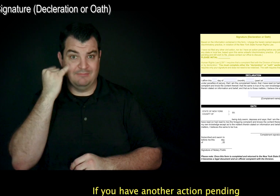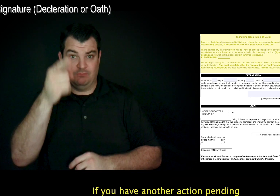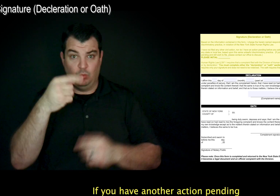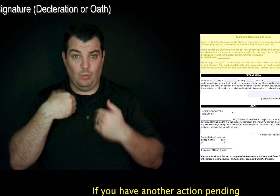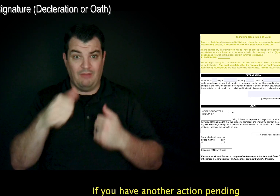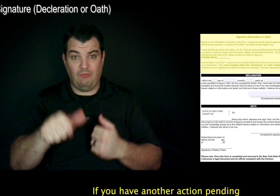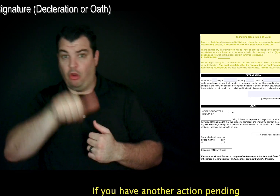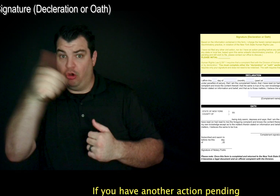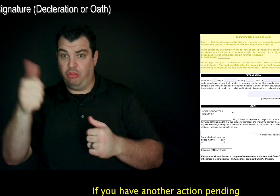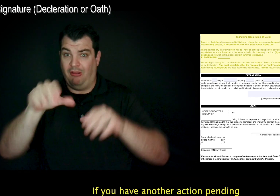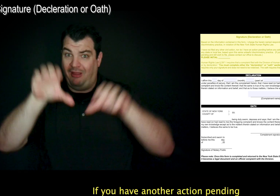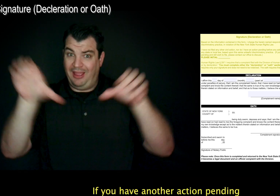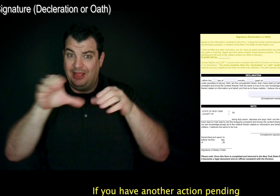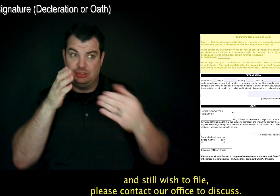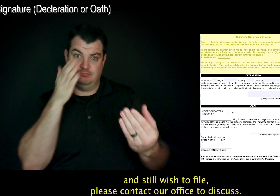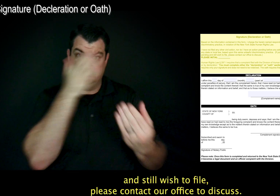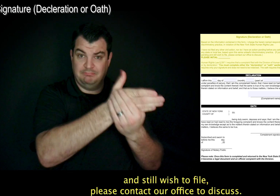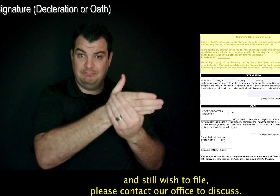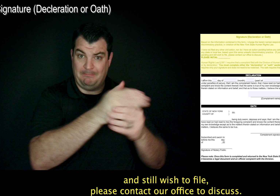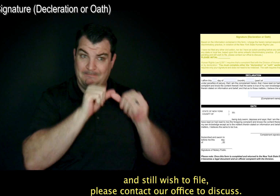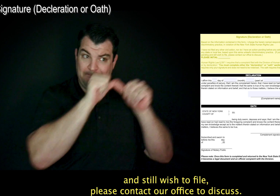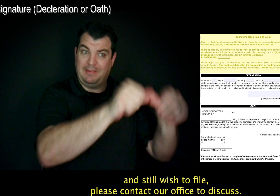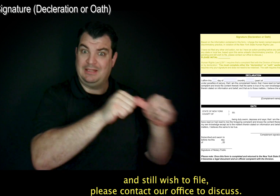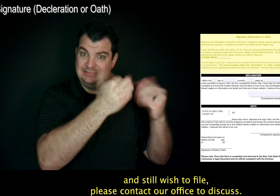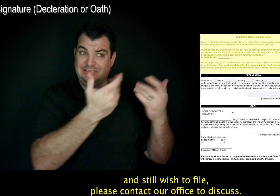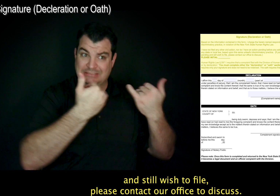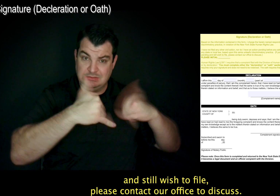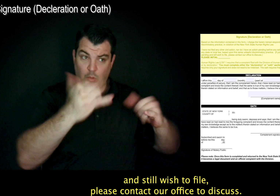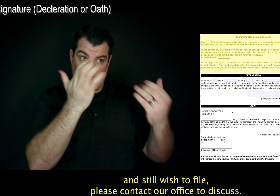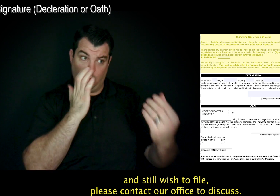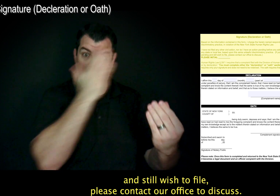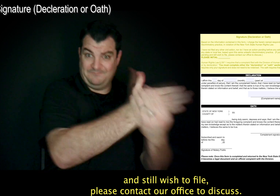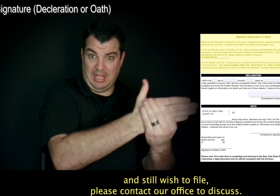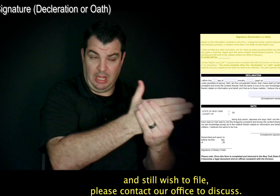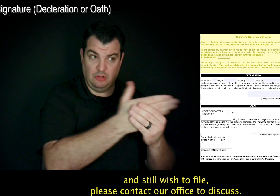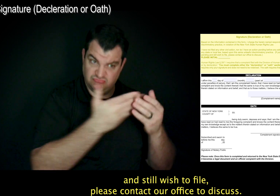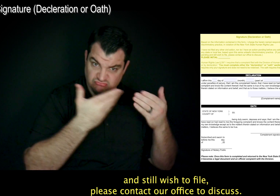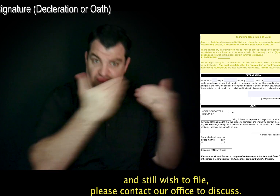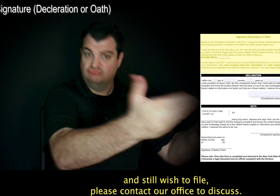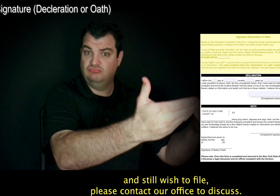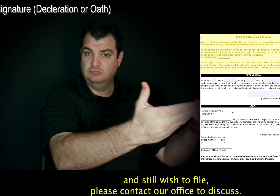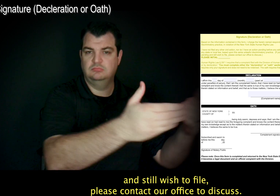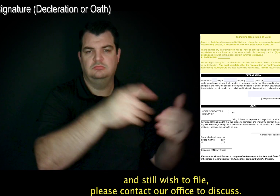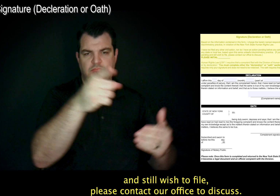If you have another action pending and still wish to file, please contact our office to discuss.